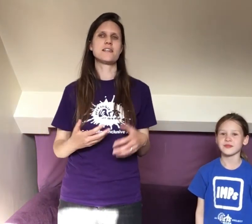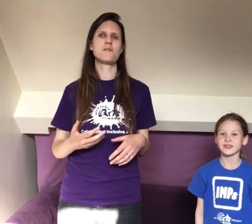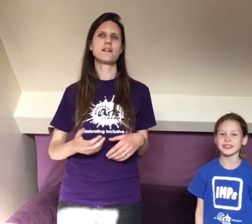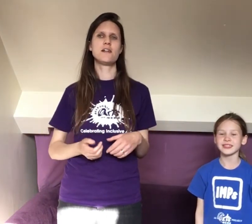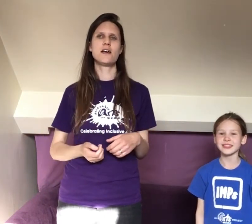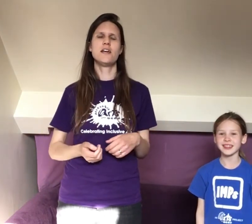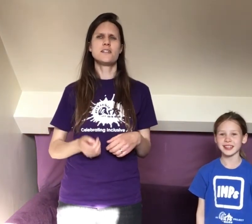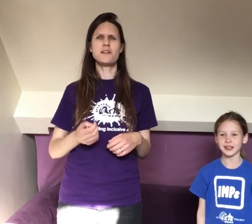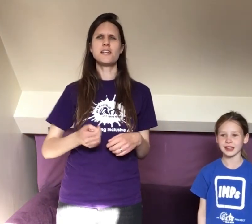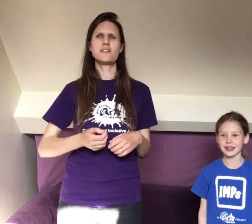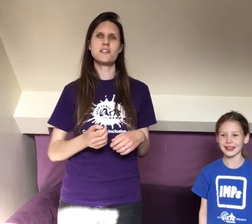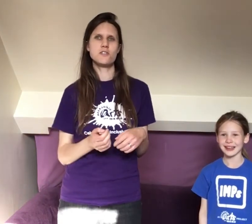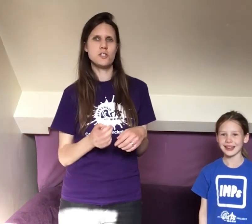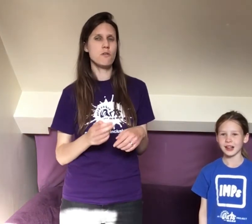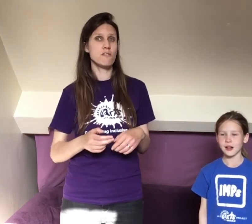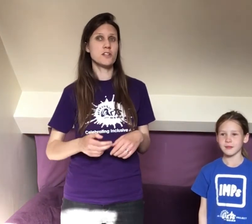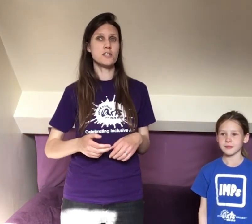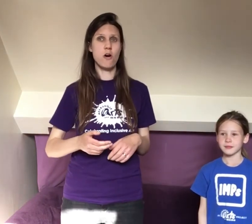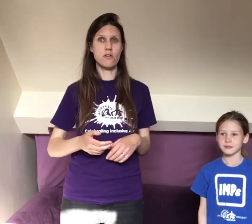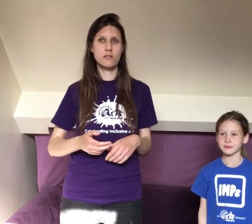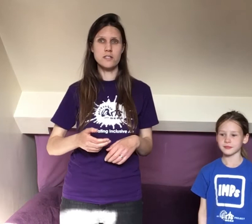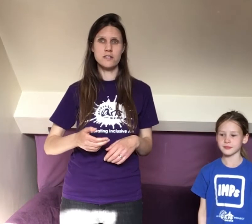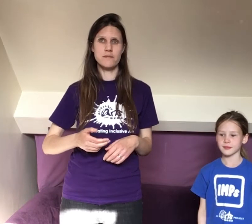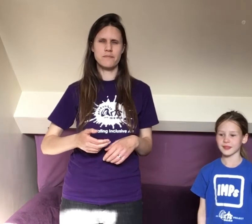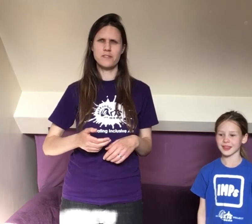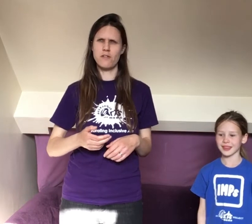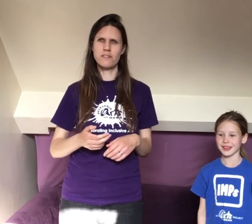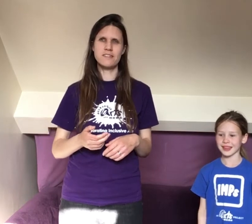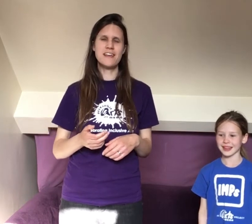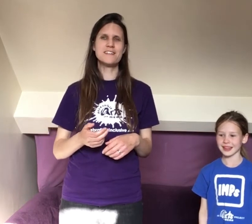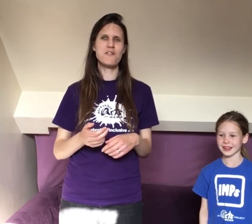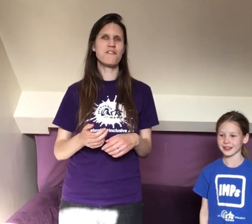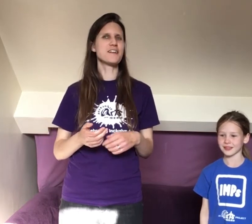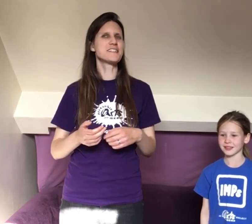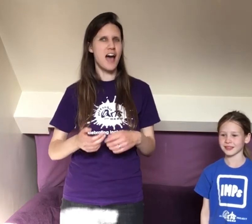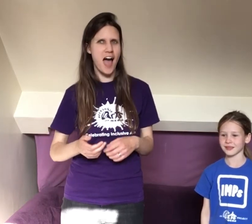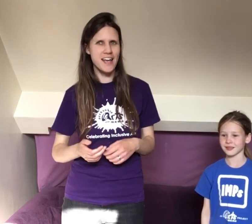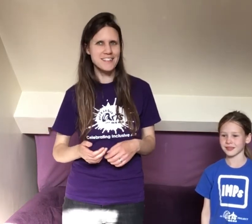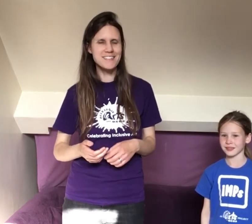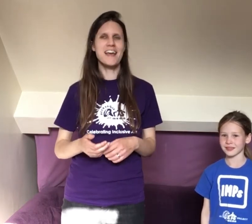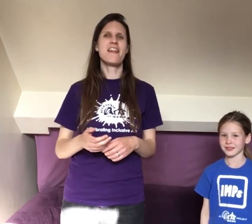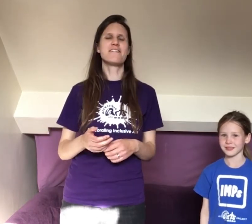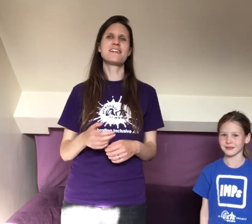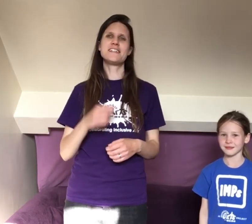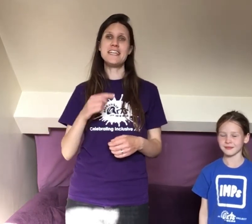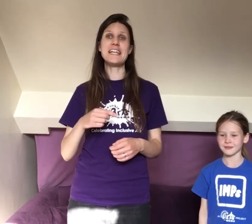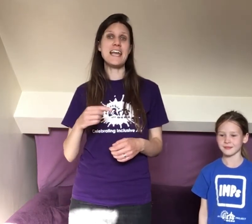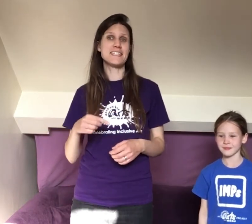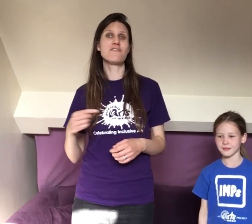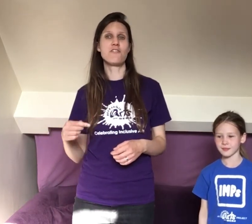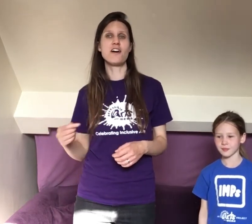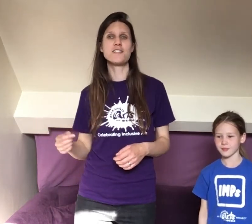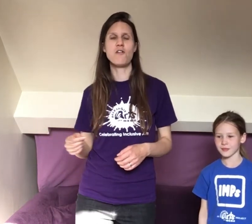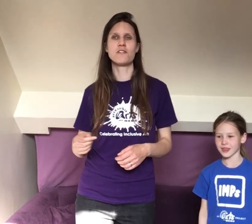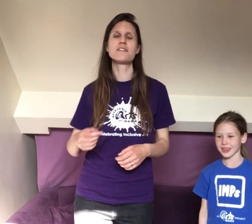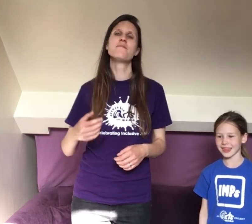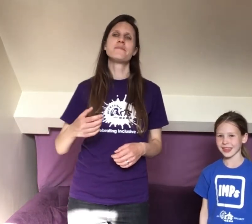So we’re gonna learn… so we’re actually going to use two of our songs… songs? Two of our SIGNS that we’re going to need later for our songs.